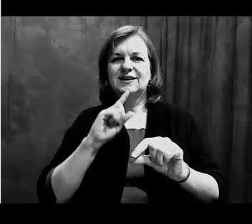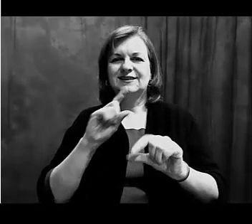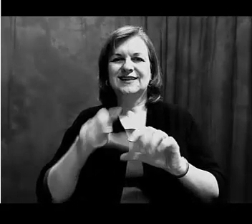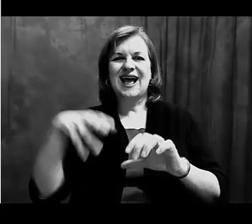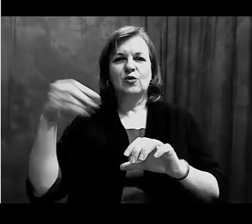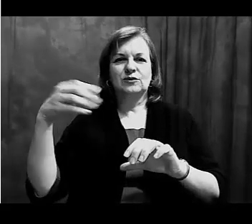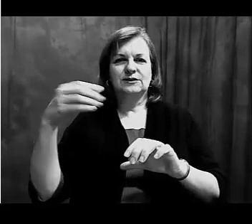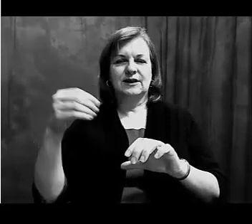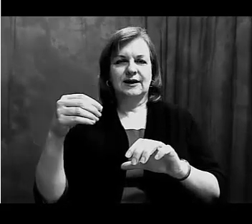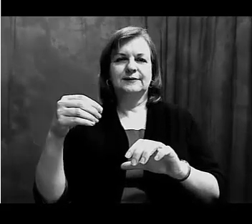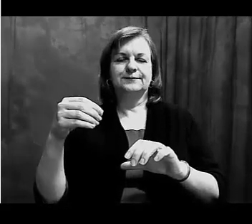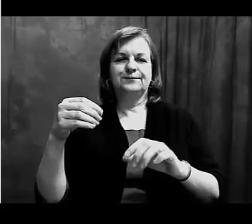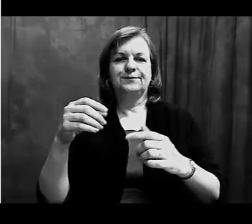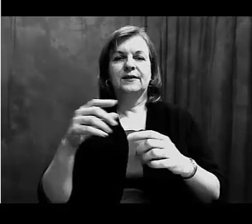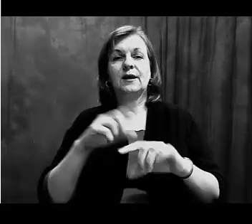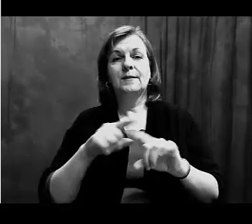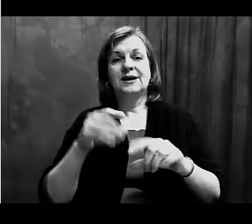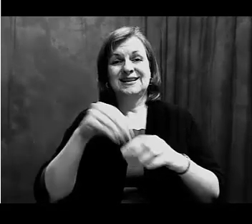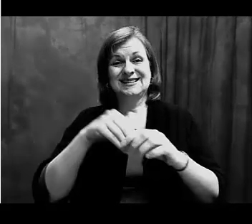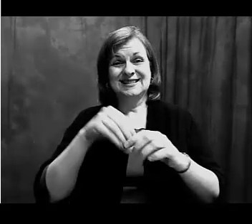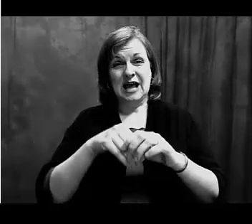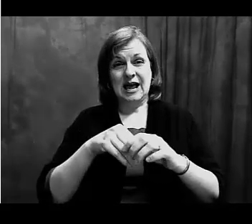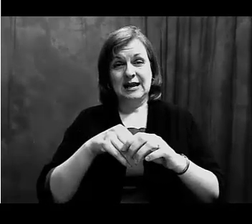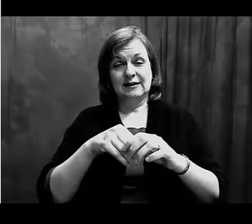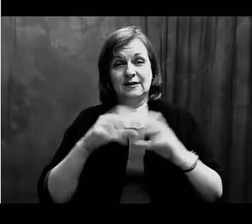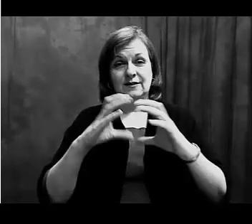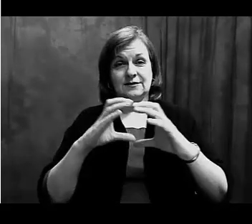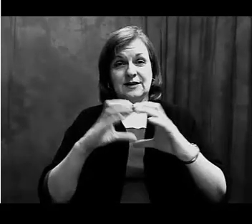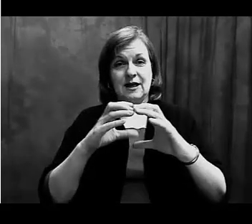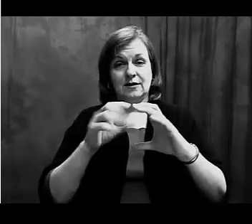the cell wall is on the outside